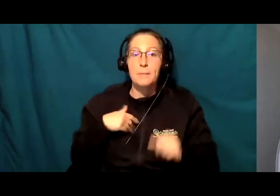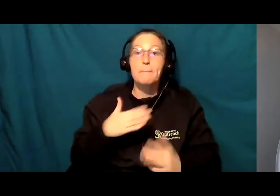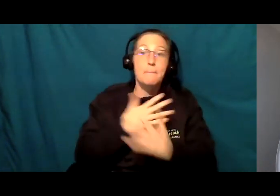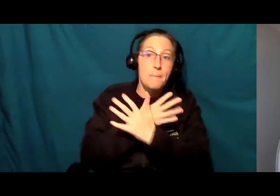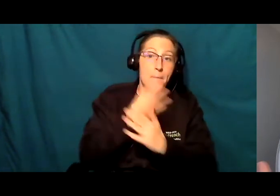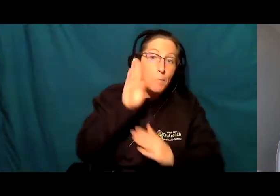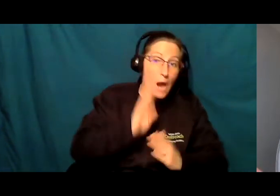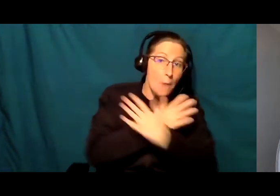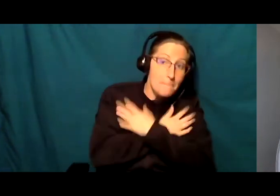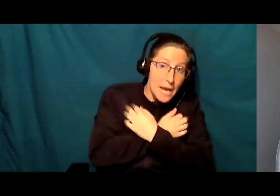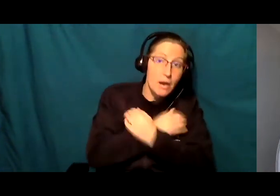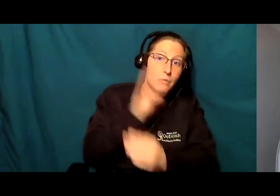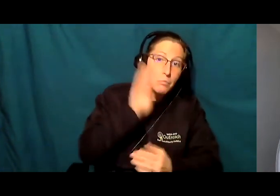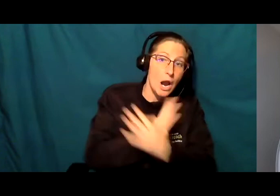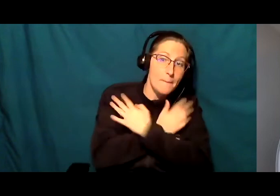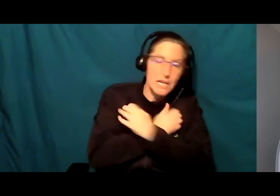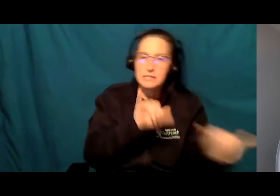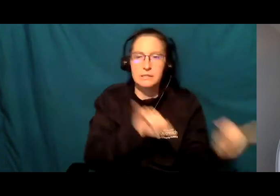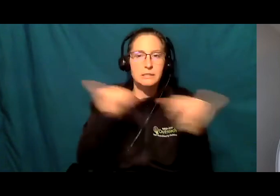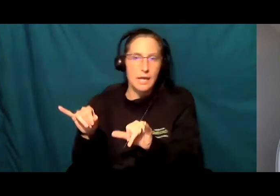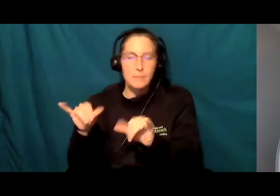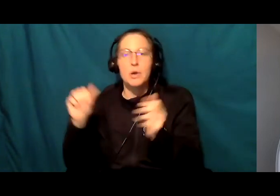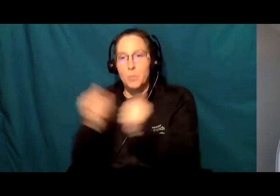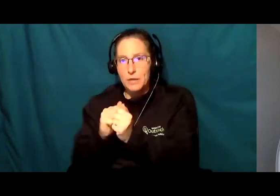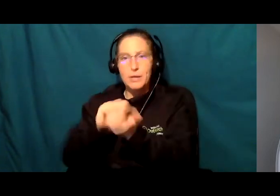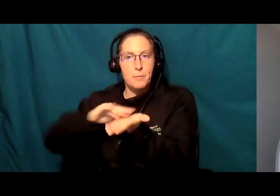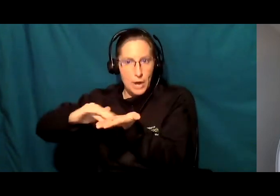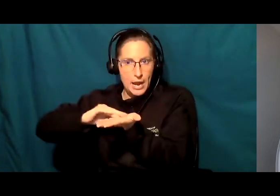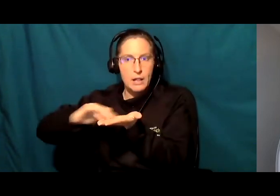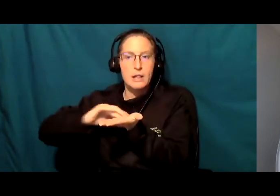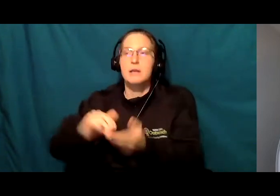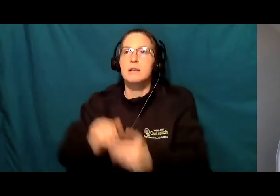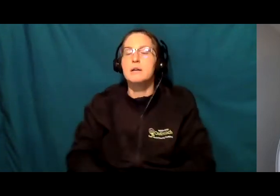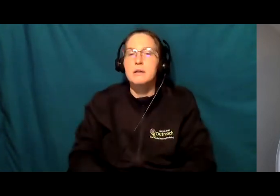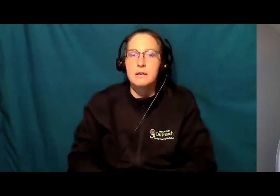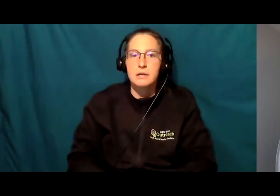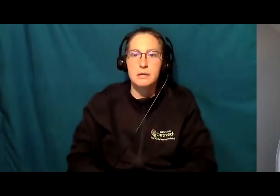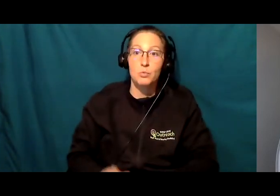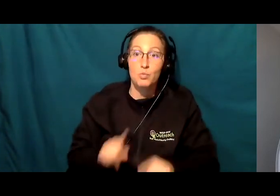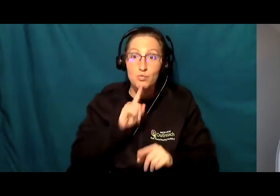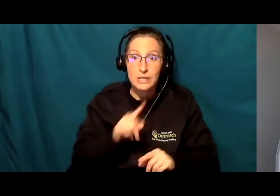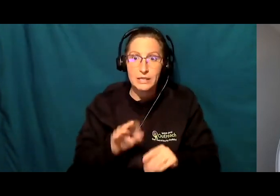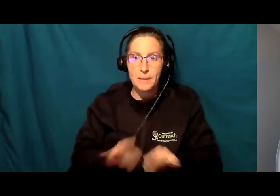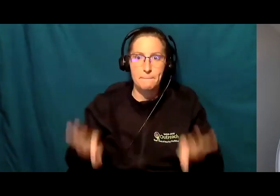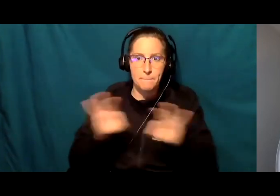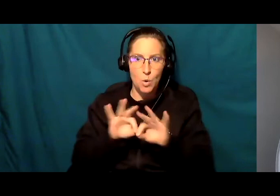it's very similar in Braille. The other really important thing is that I send home